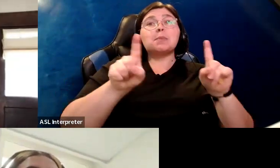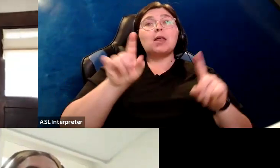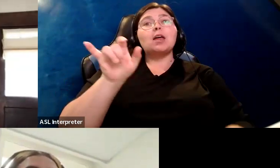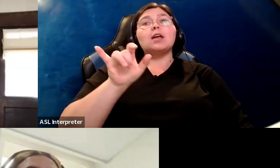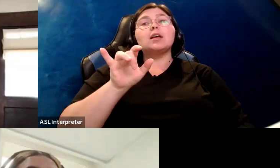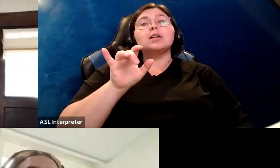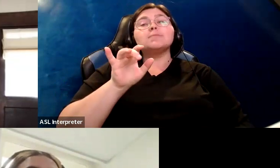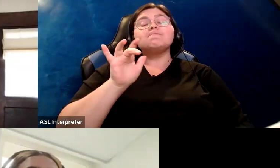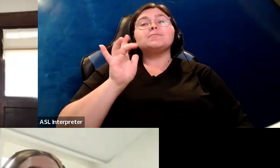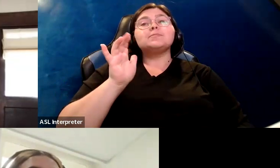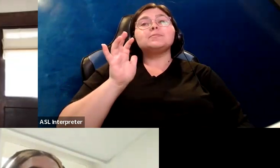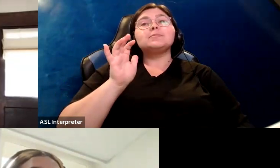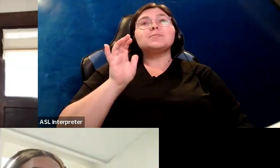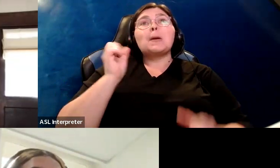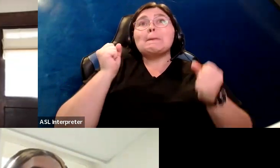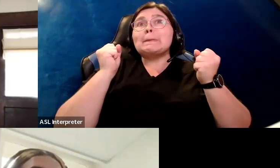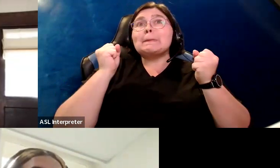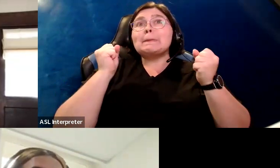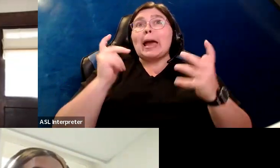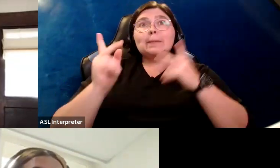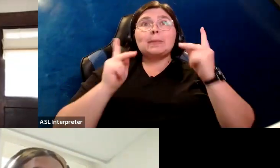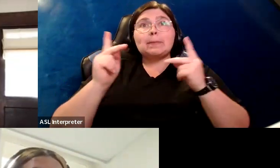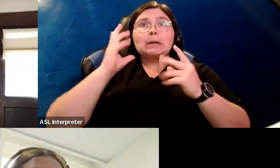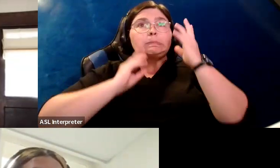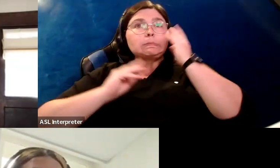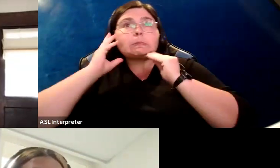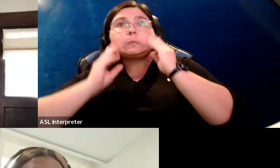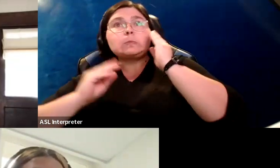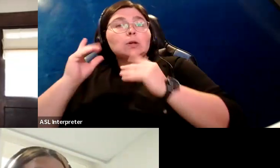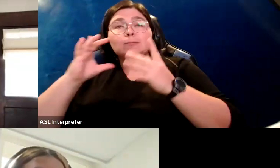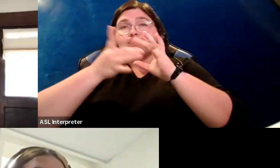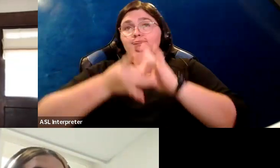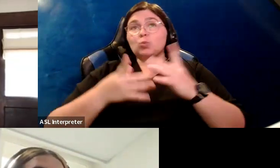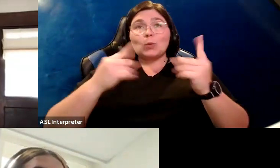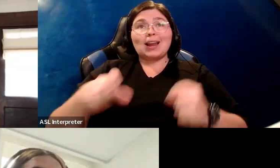touched on many people's life, AI and accessibility.